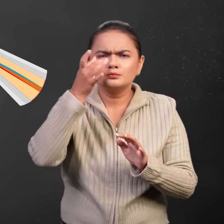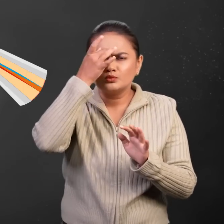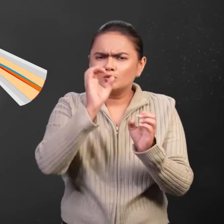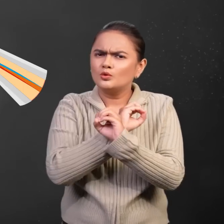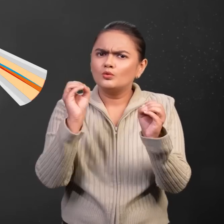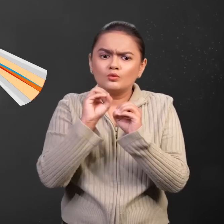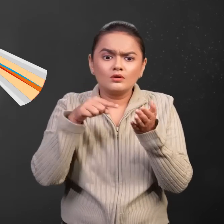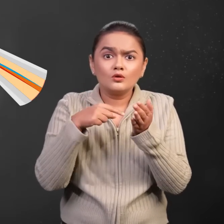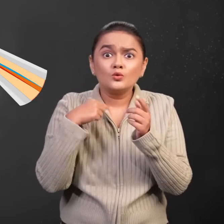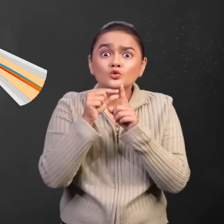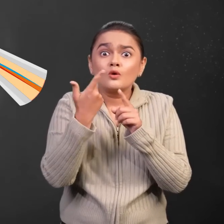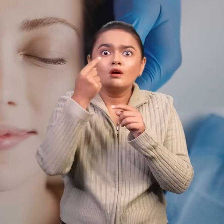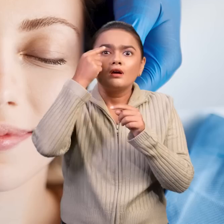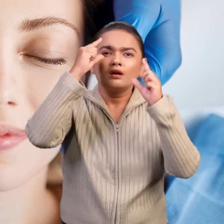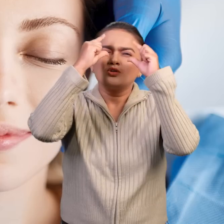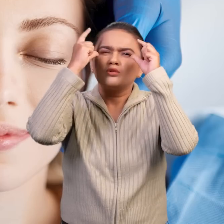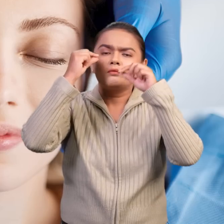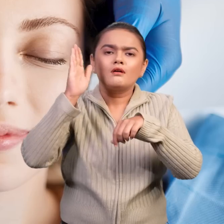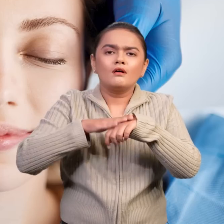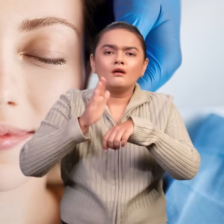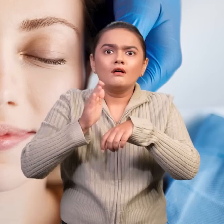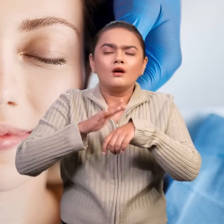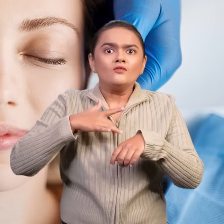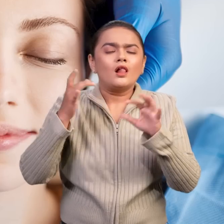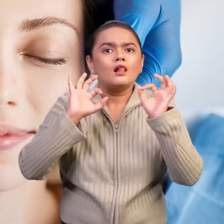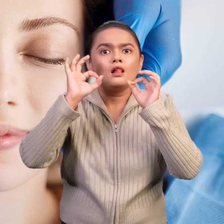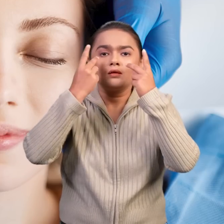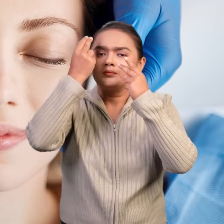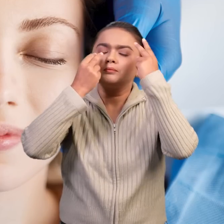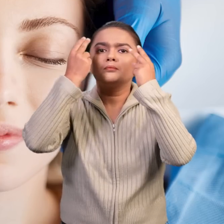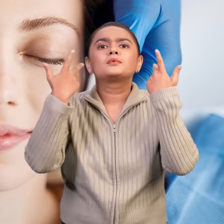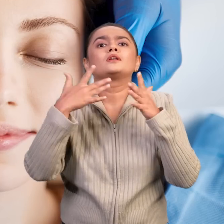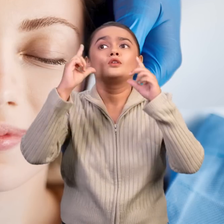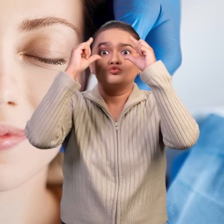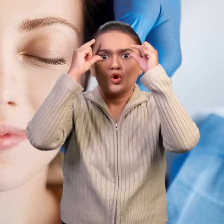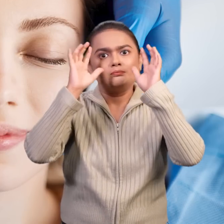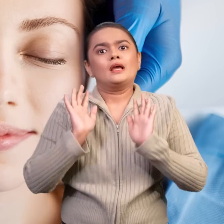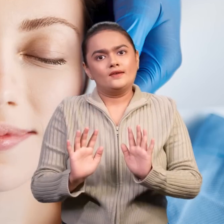And we do it with what we call topical anesthesia. Meaning we have just use drops in order to complete this surgery.